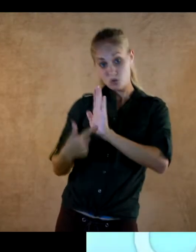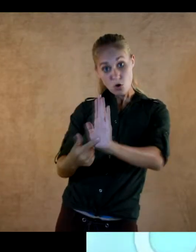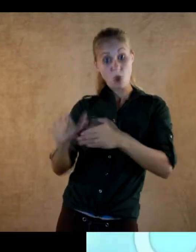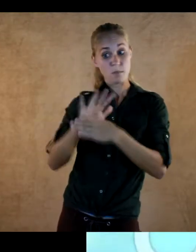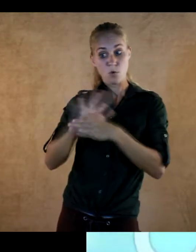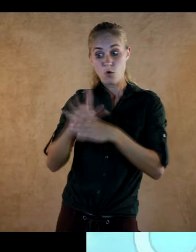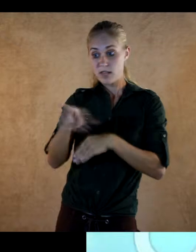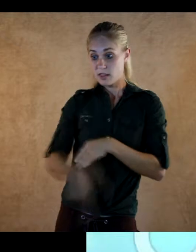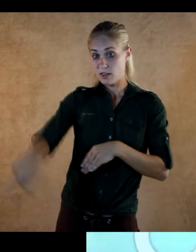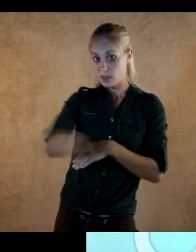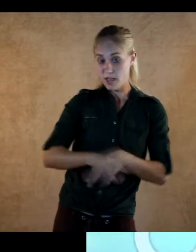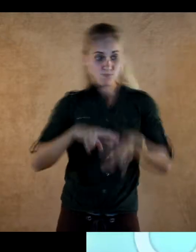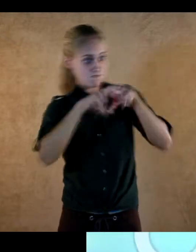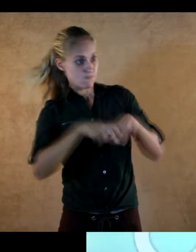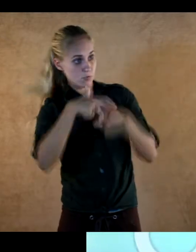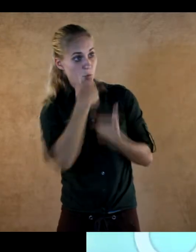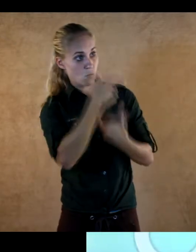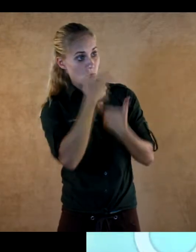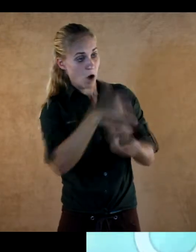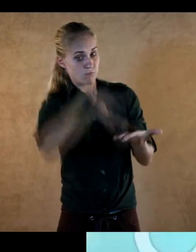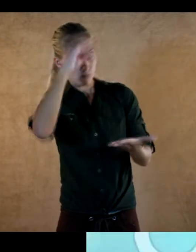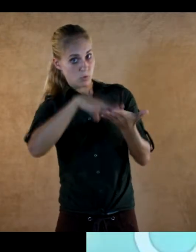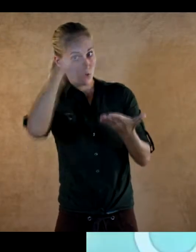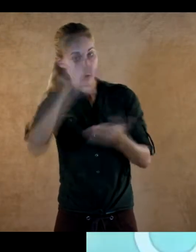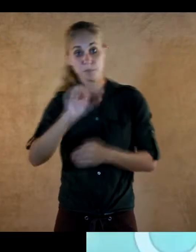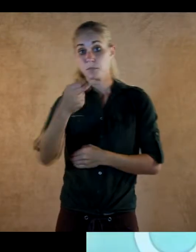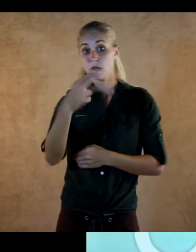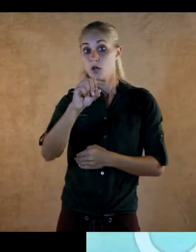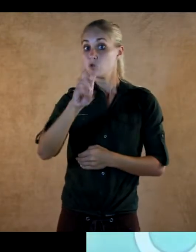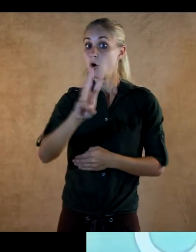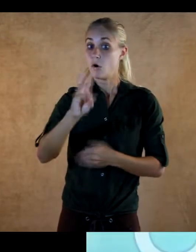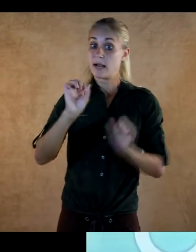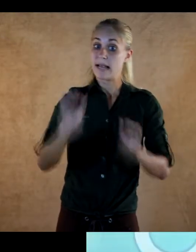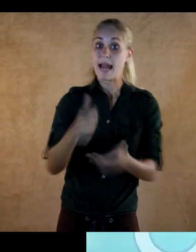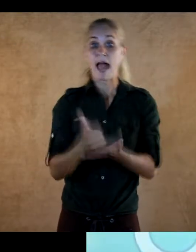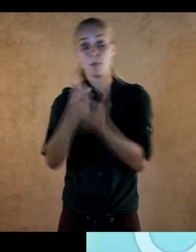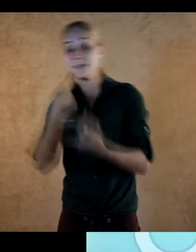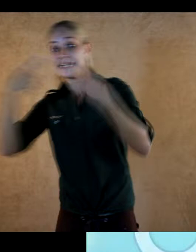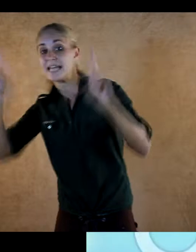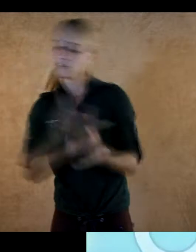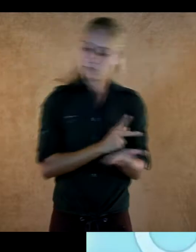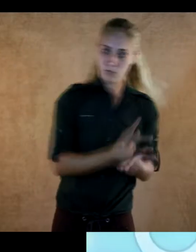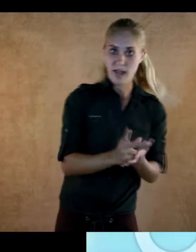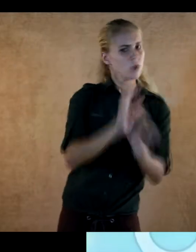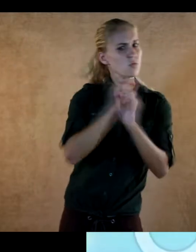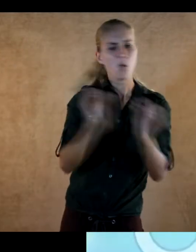Let the video do all the work. The SHOW phase can make or break your party. Be sure that there are no interruptions --